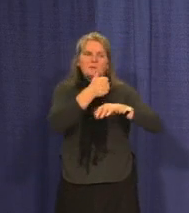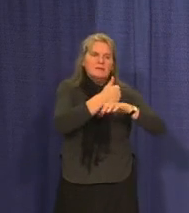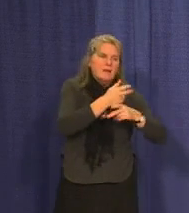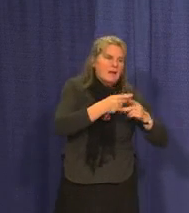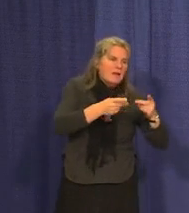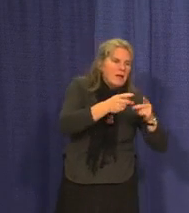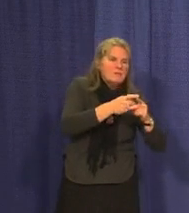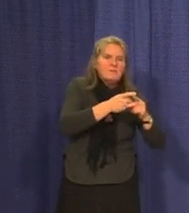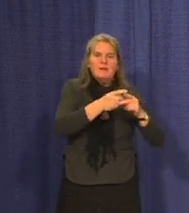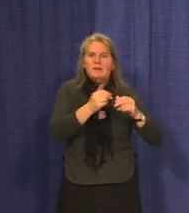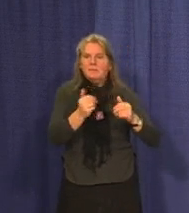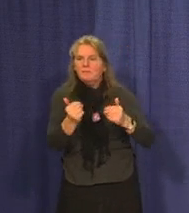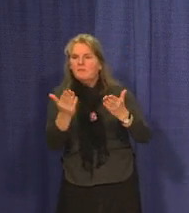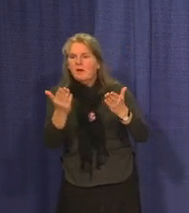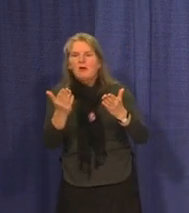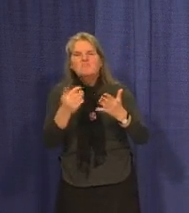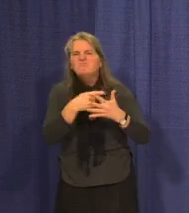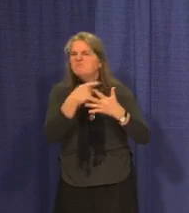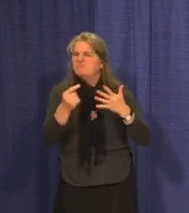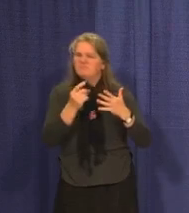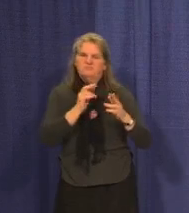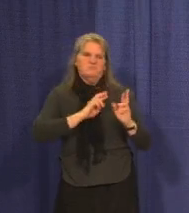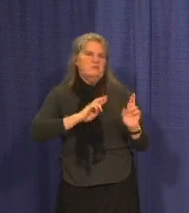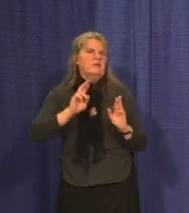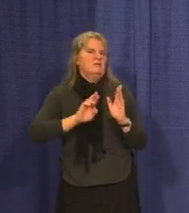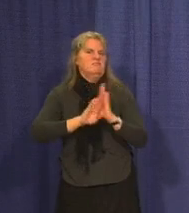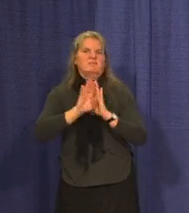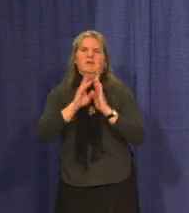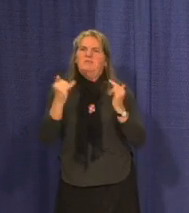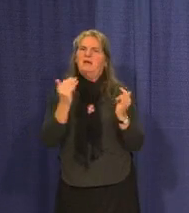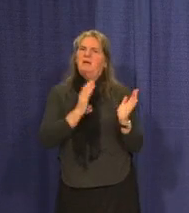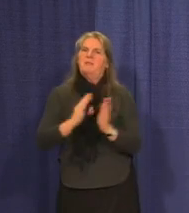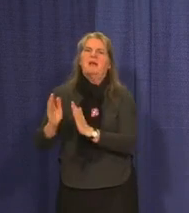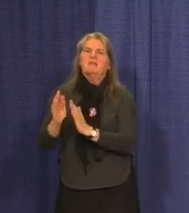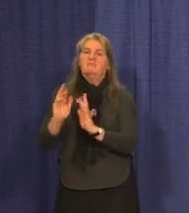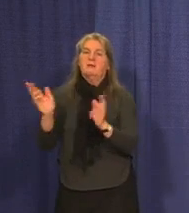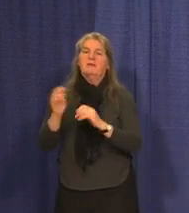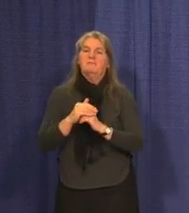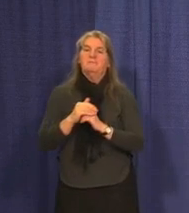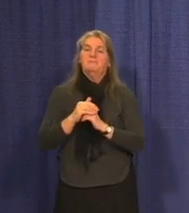receiving and distributing a vaccine in the coming year. Pat: Thank you.